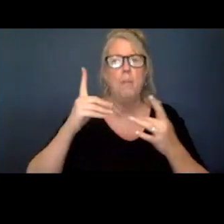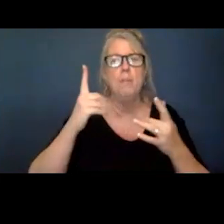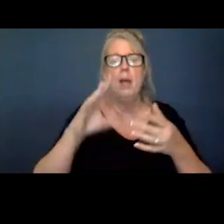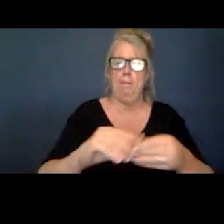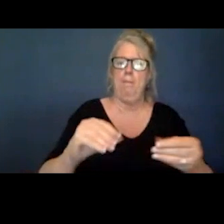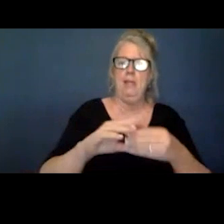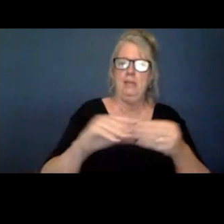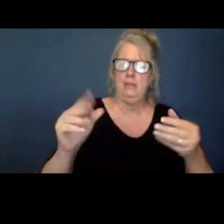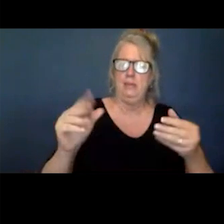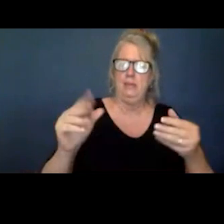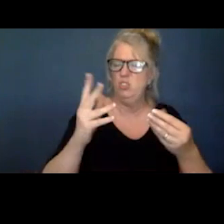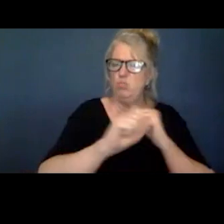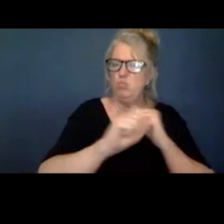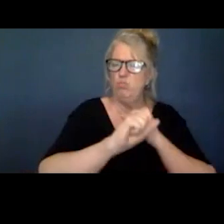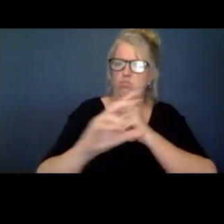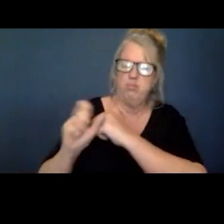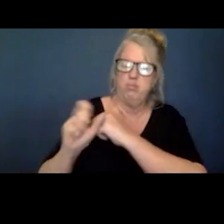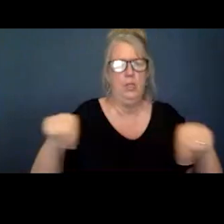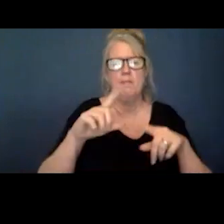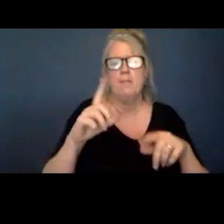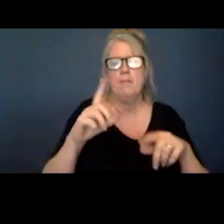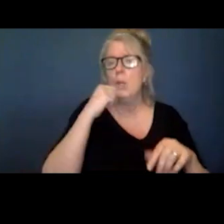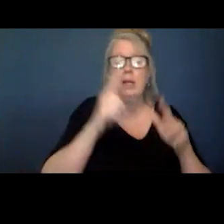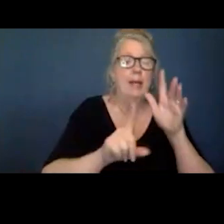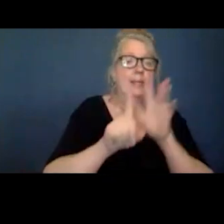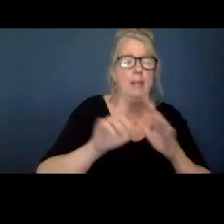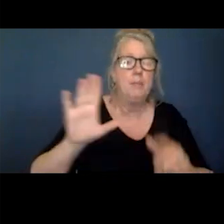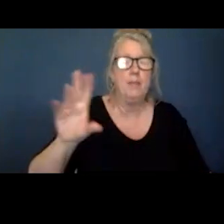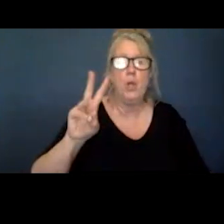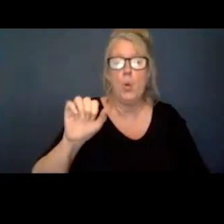front of them. This could look like attending one of their webinars and following up with